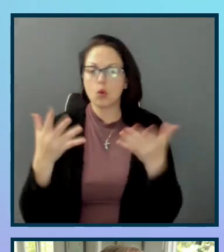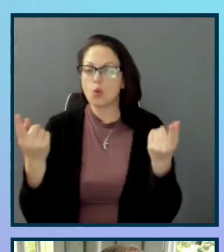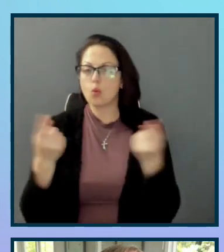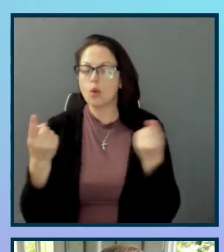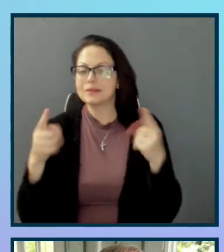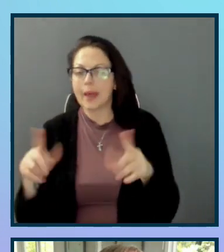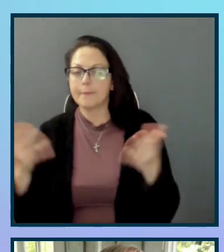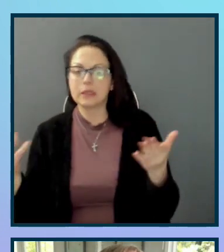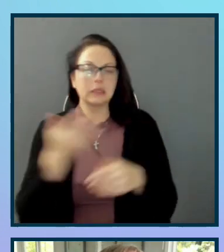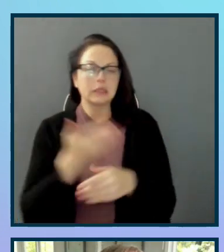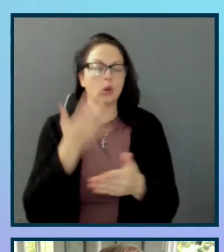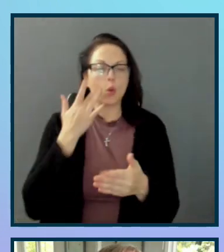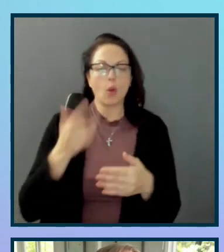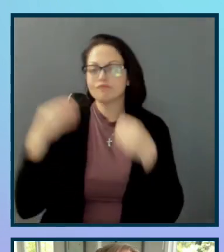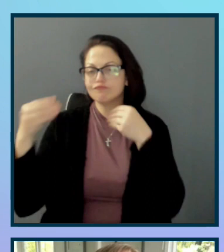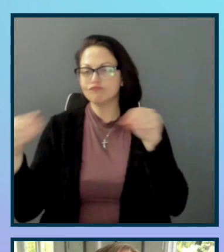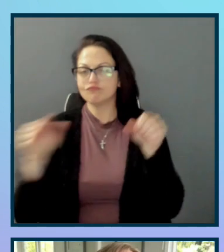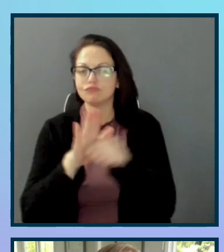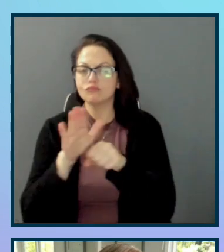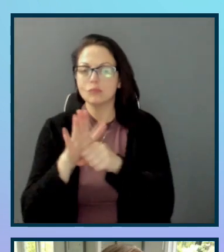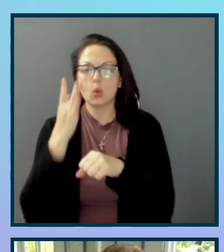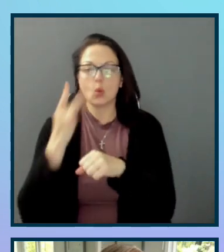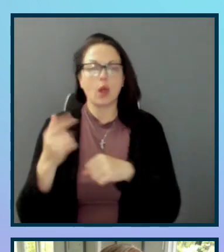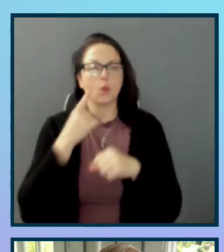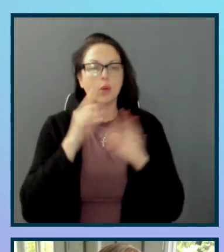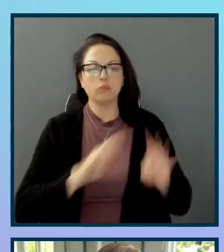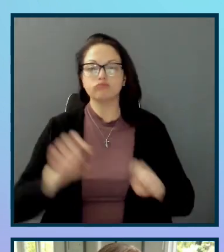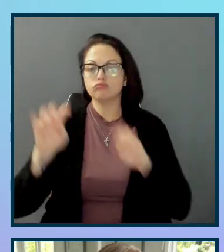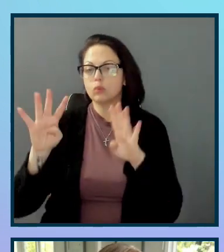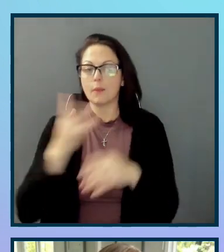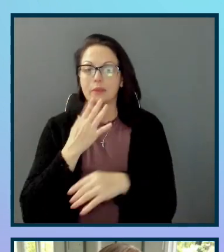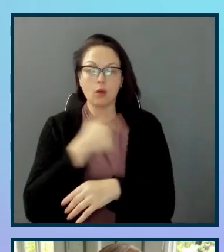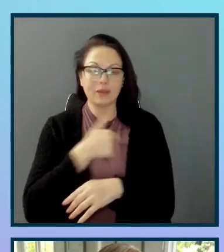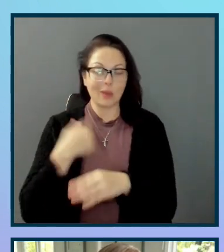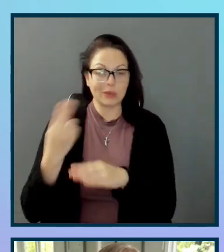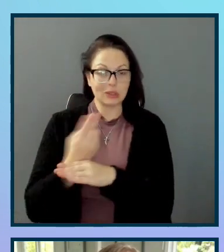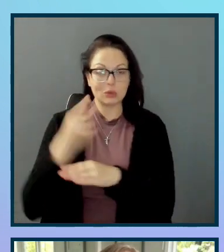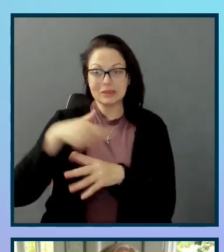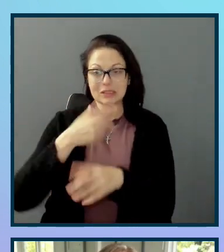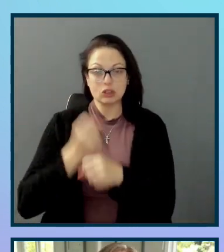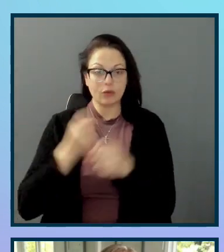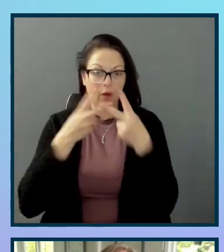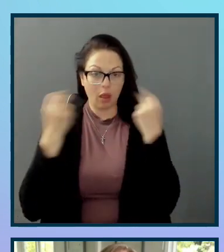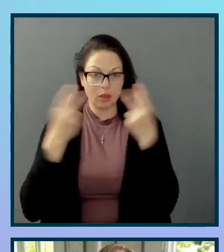So we're gonna go in and we're gonna pull up the palette that we used this year for Halloween and we look at that and say,